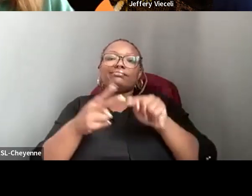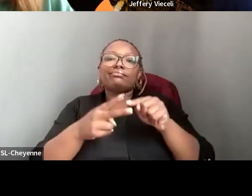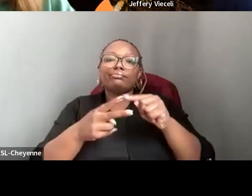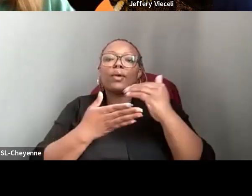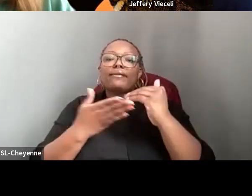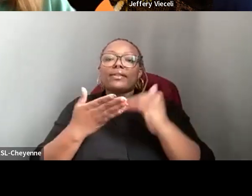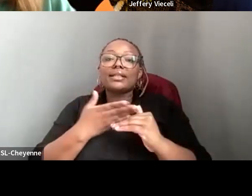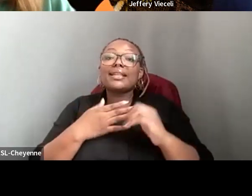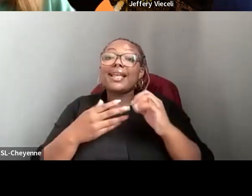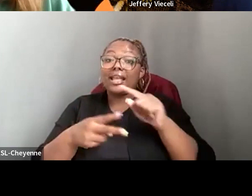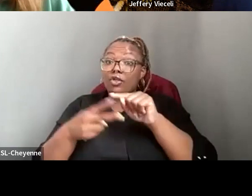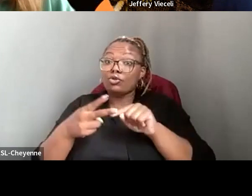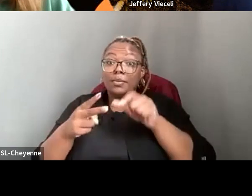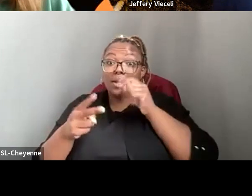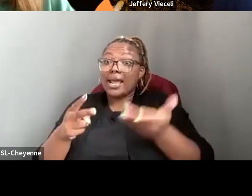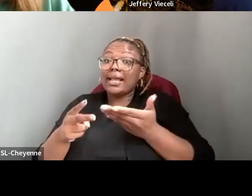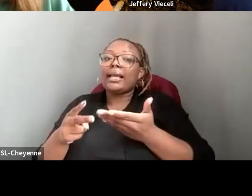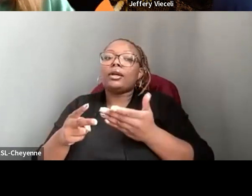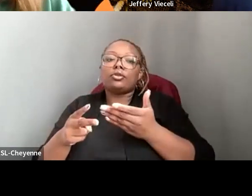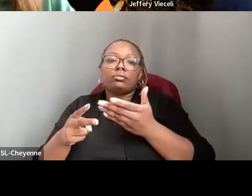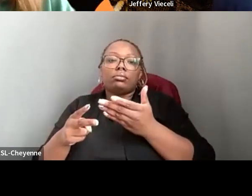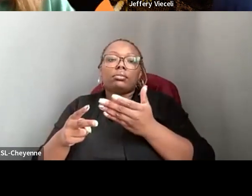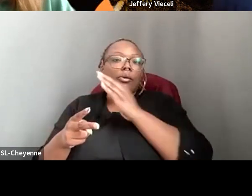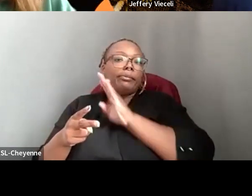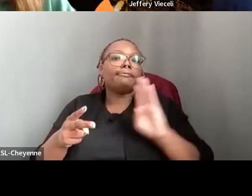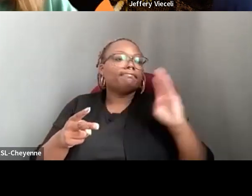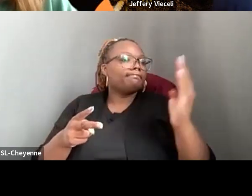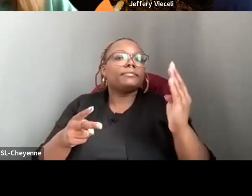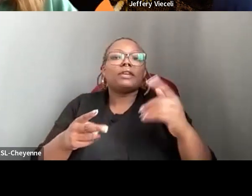And if those people are no longer here, you would get directed to whomever is the new person.